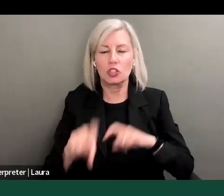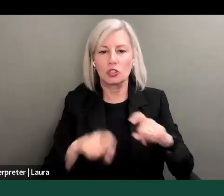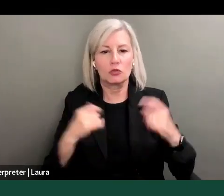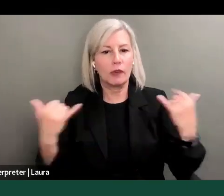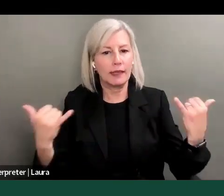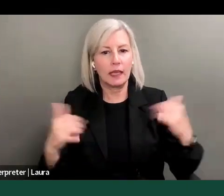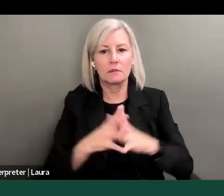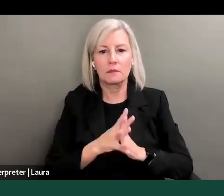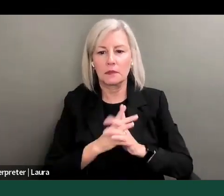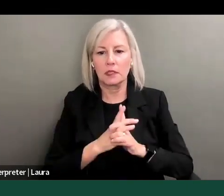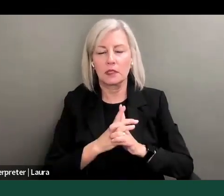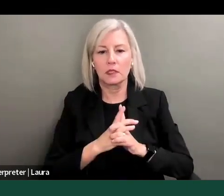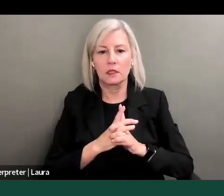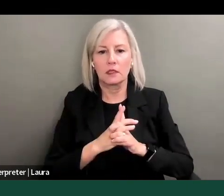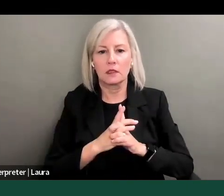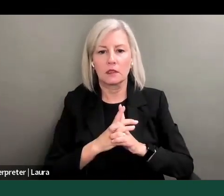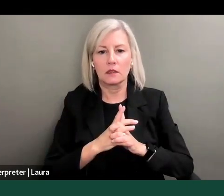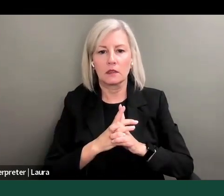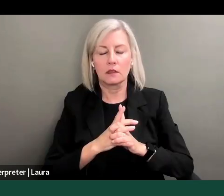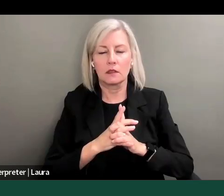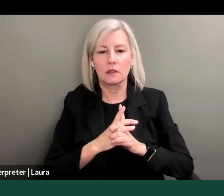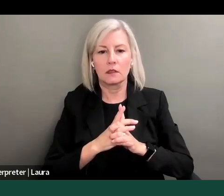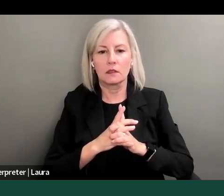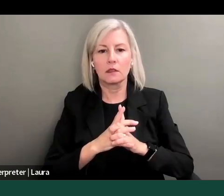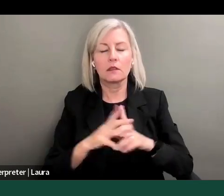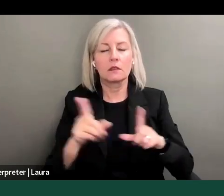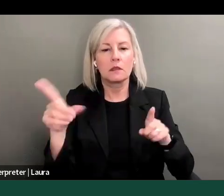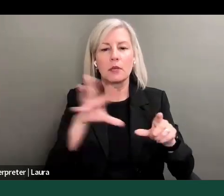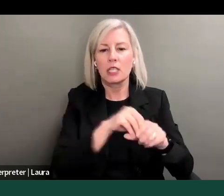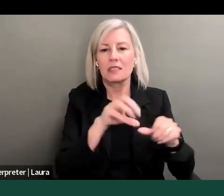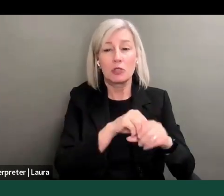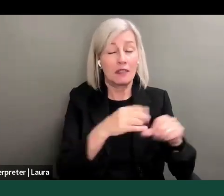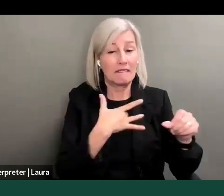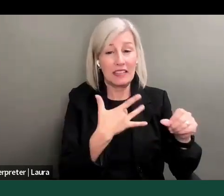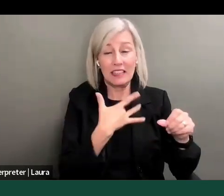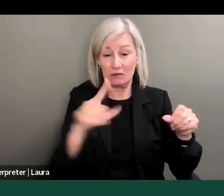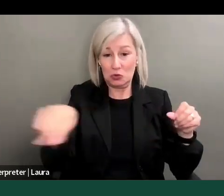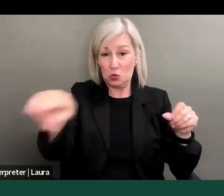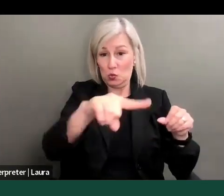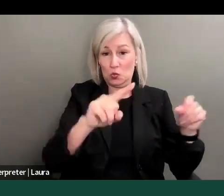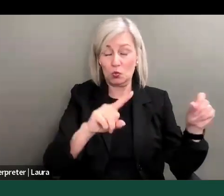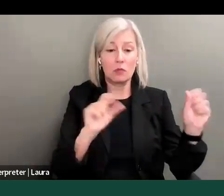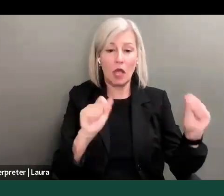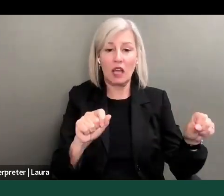For the participants feel free to raise your hand and